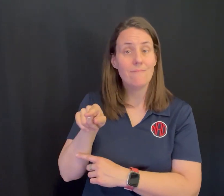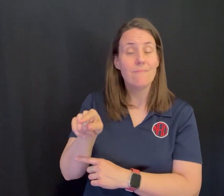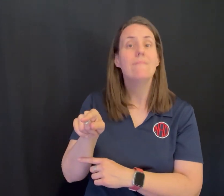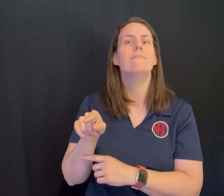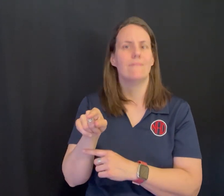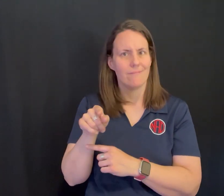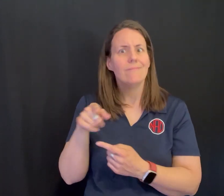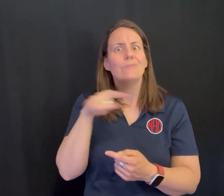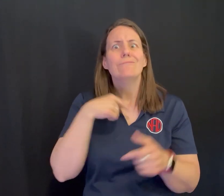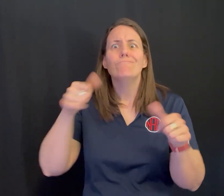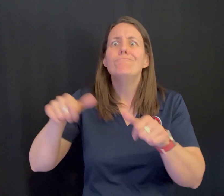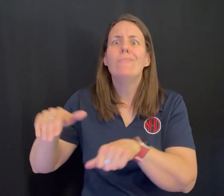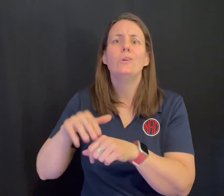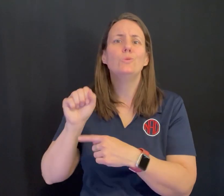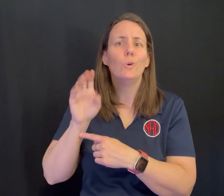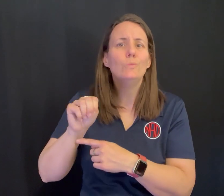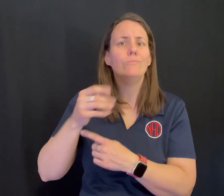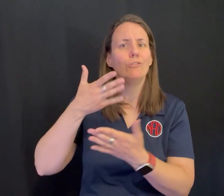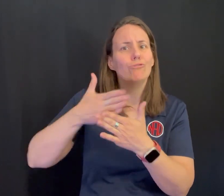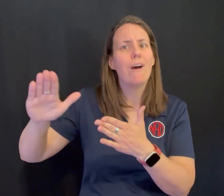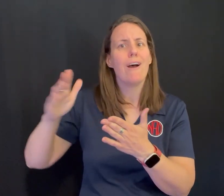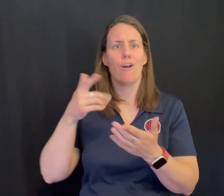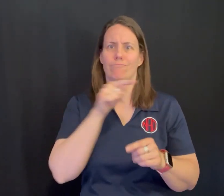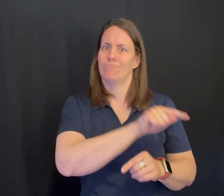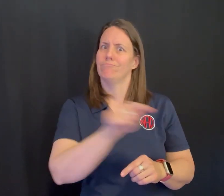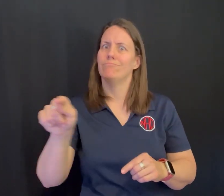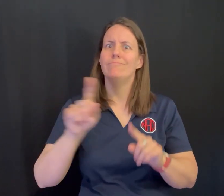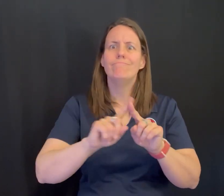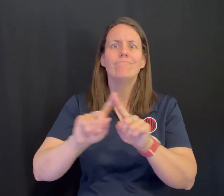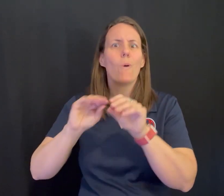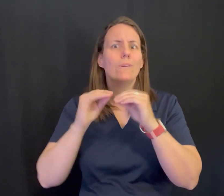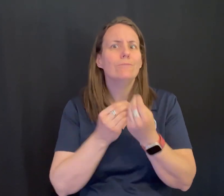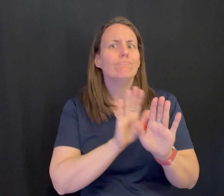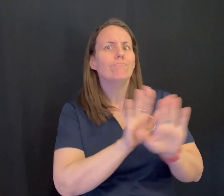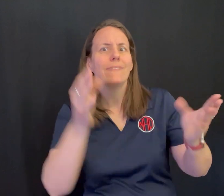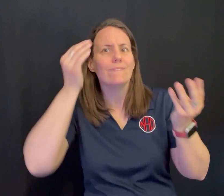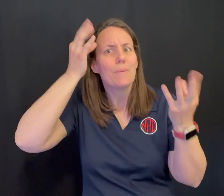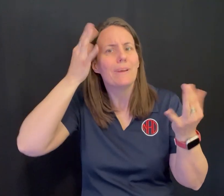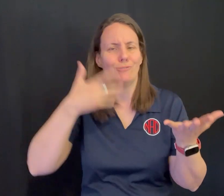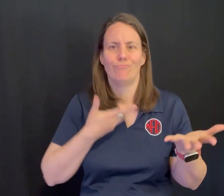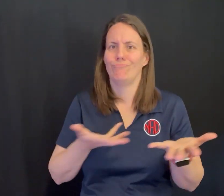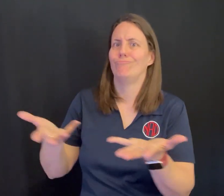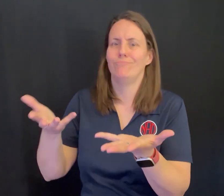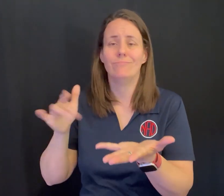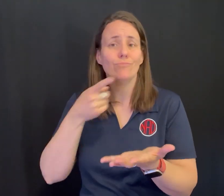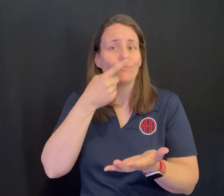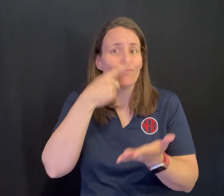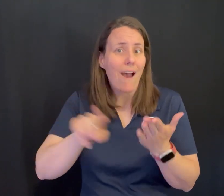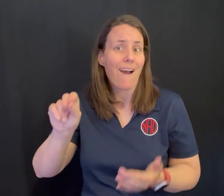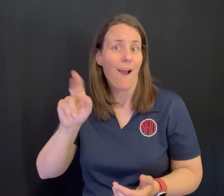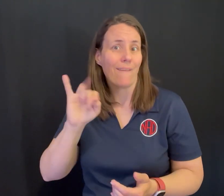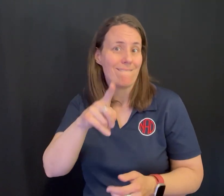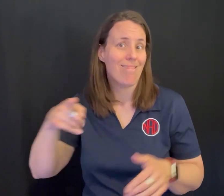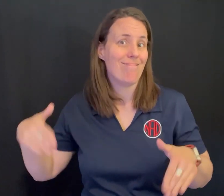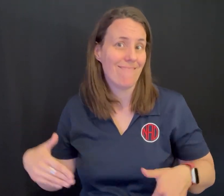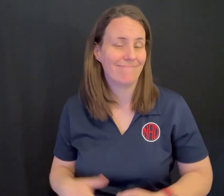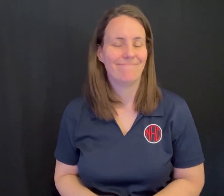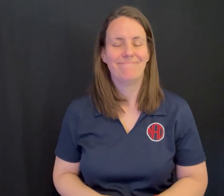check out our social media posts to learn more.